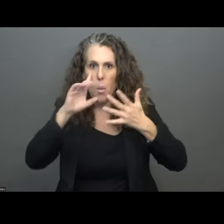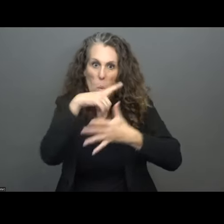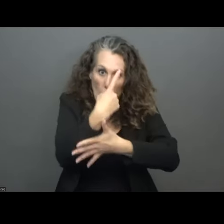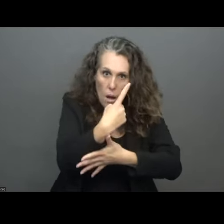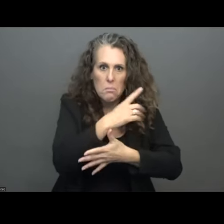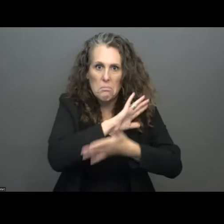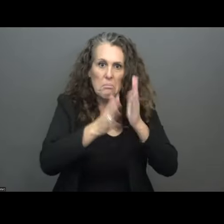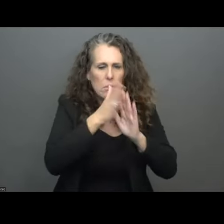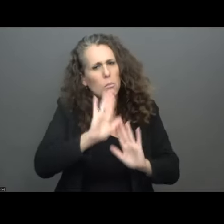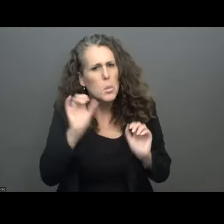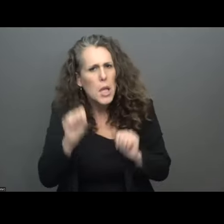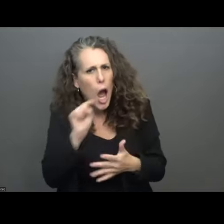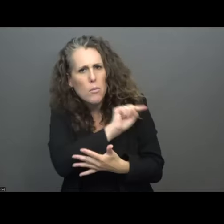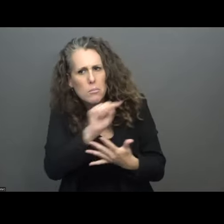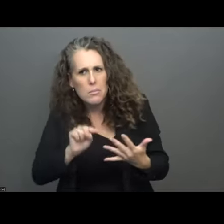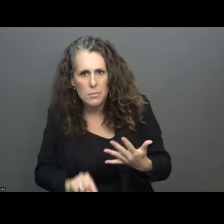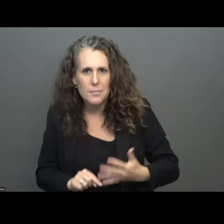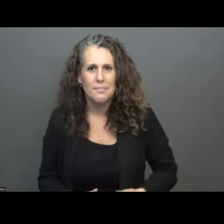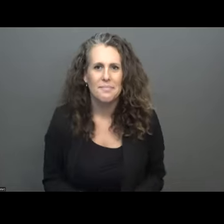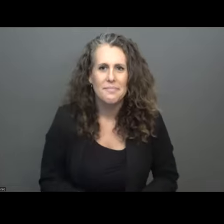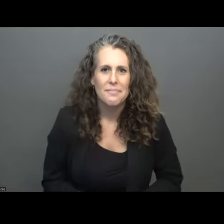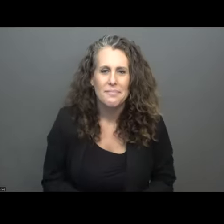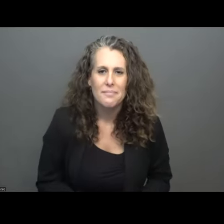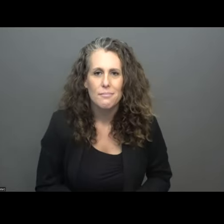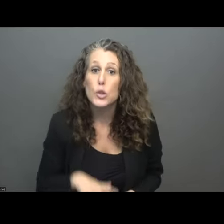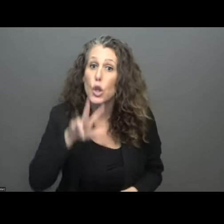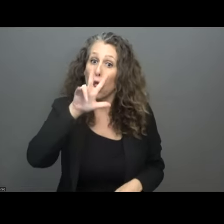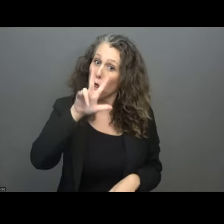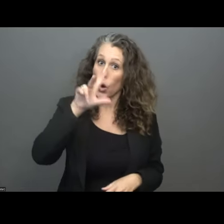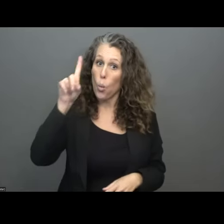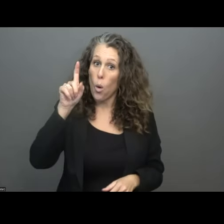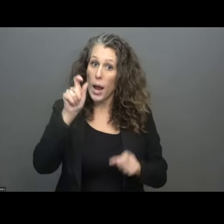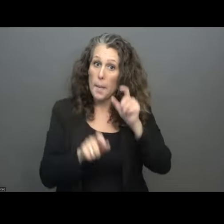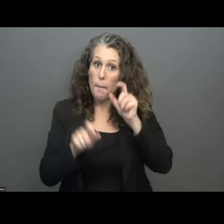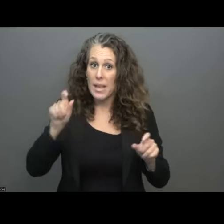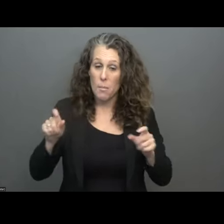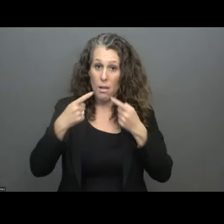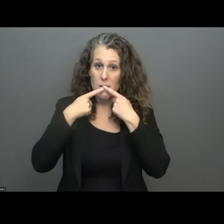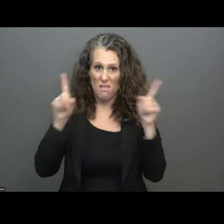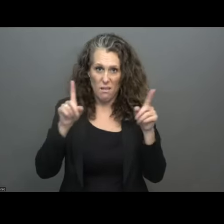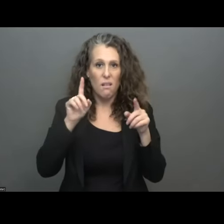of the participants that responded, said they are a member of a national business and disability